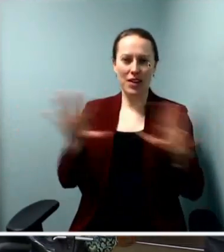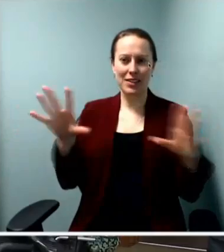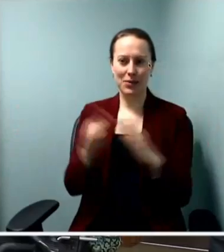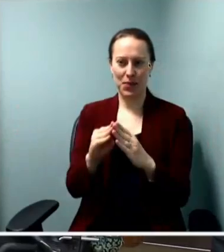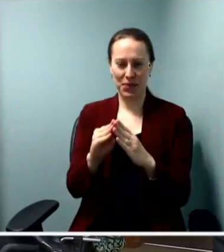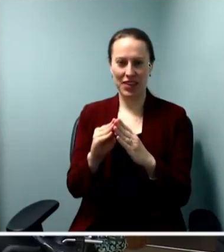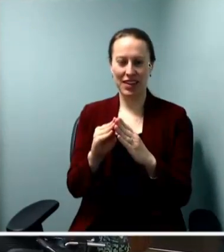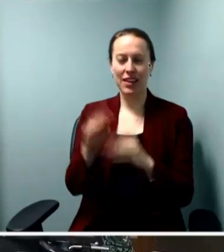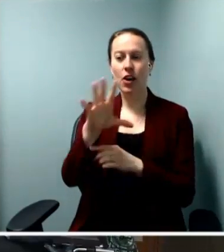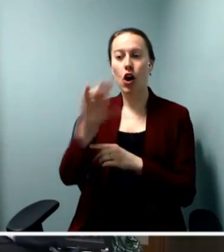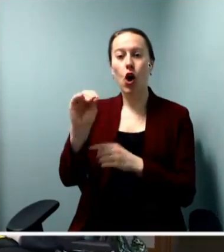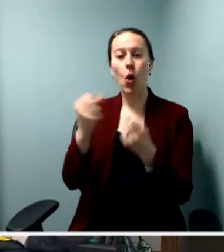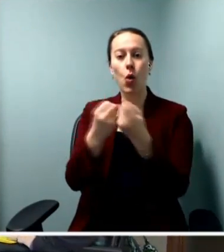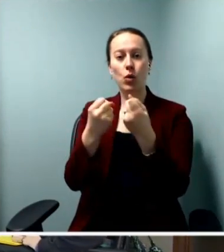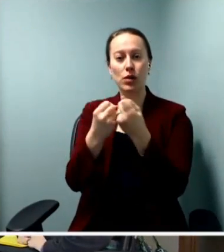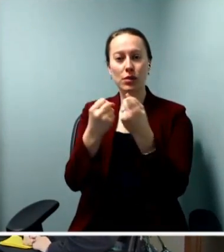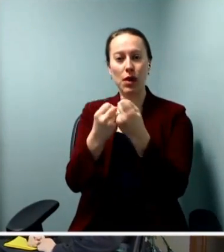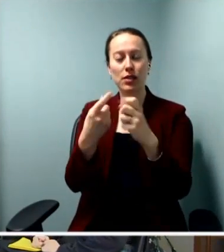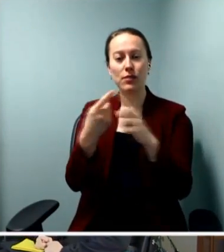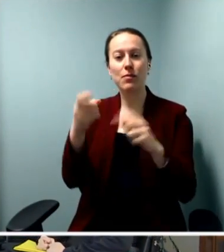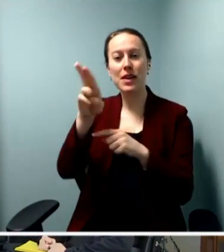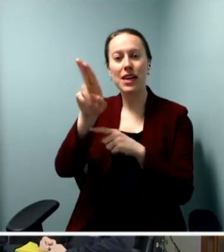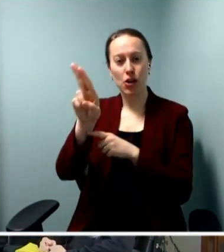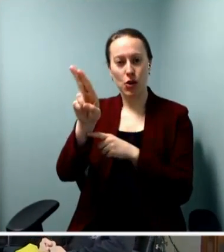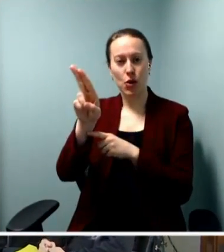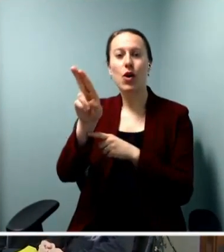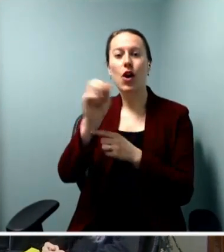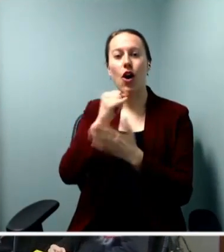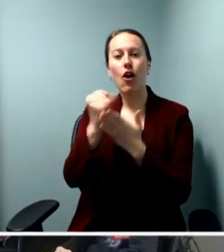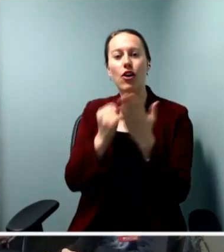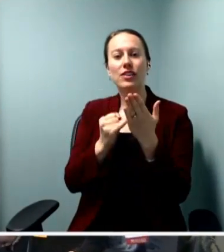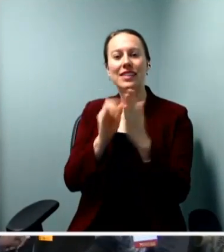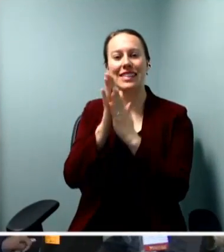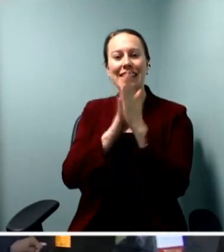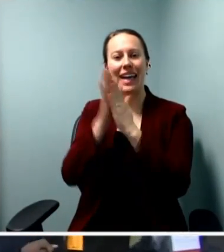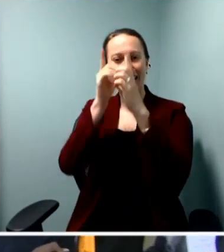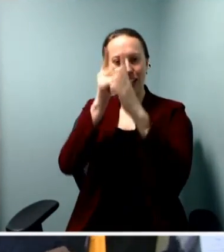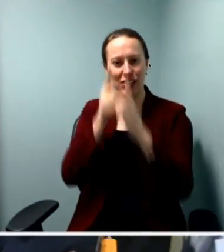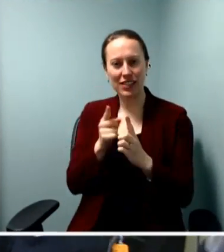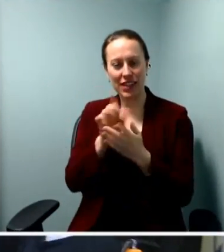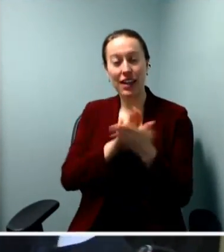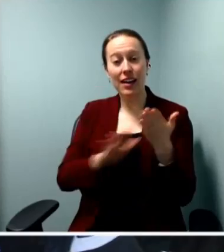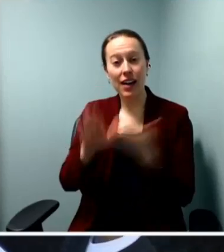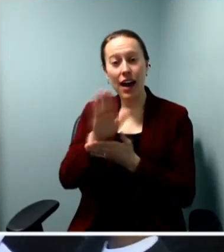by the BU Arts Initiative, the College of Health and Rehabilitation Sciences,